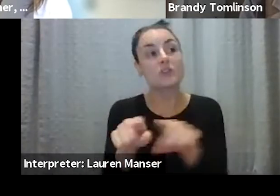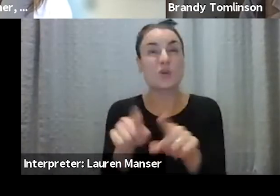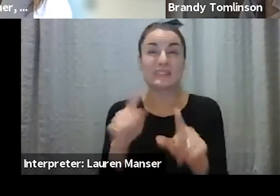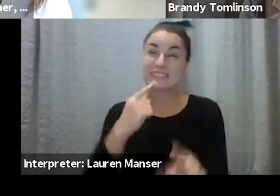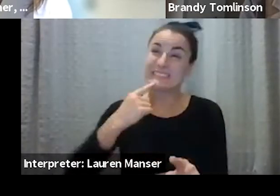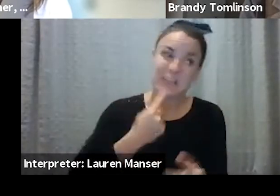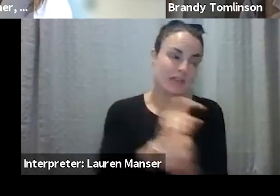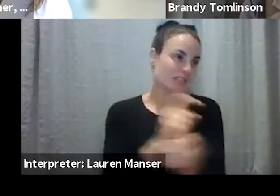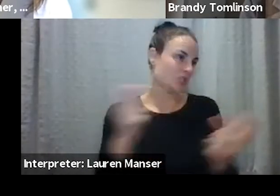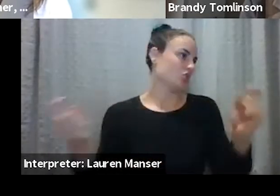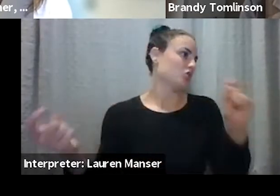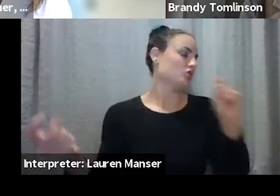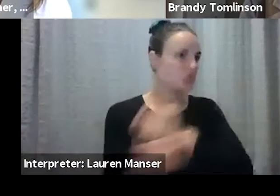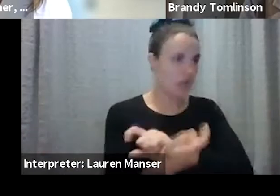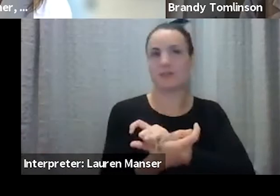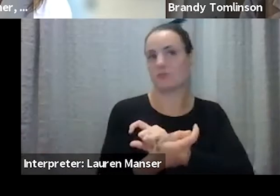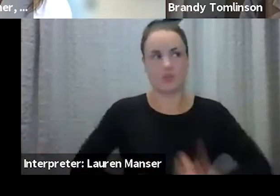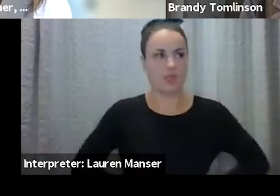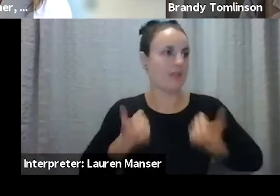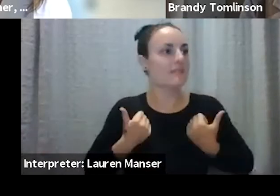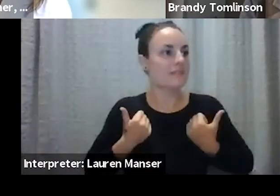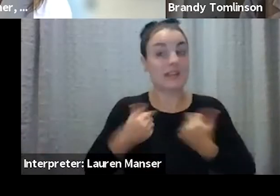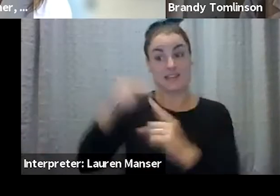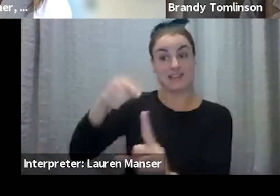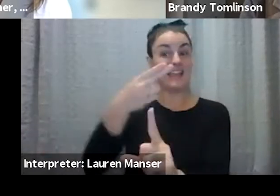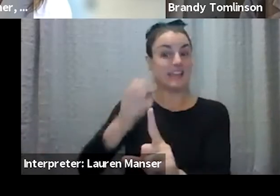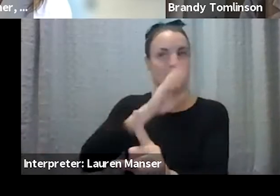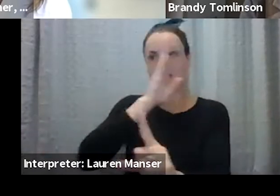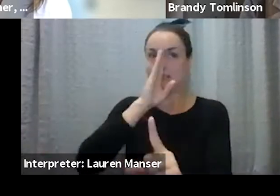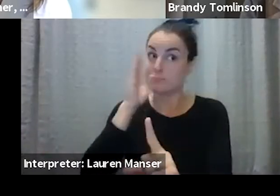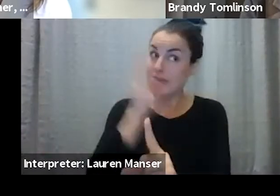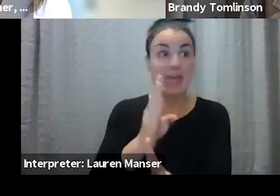He was very candid about the fact that his anxiety